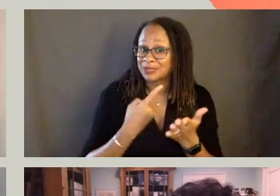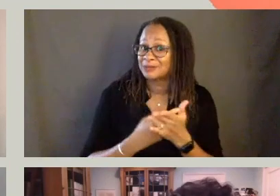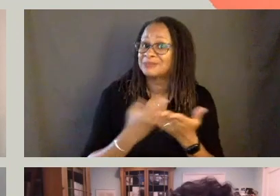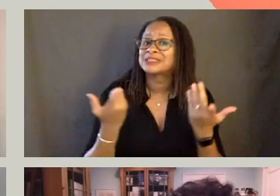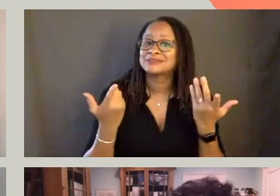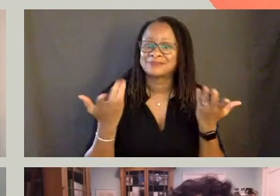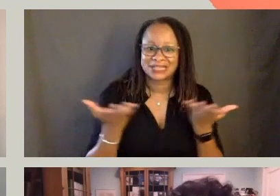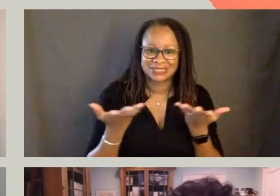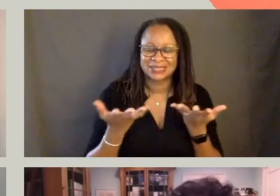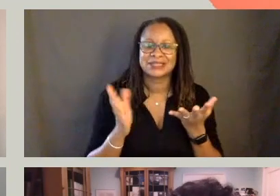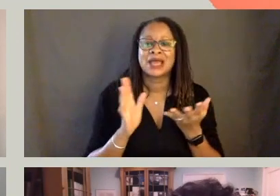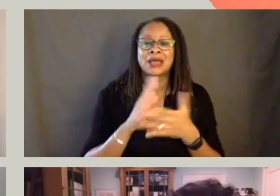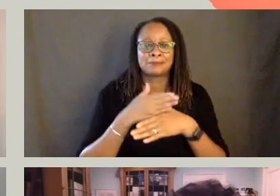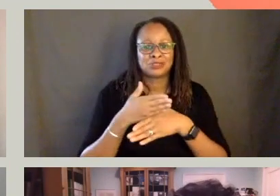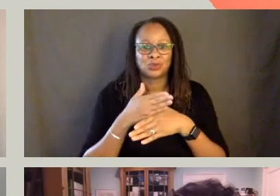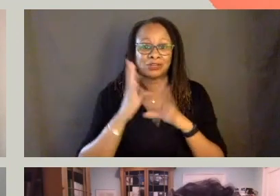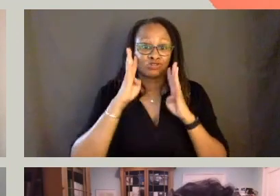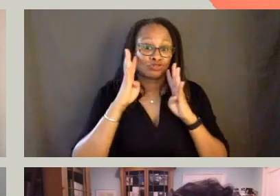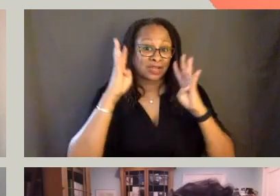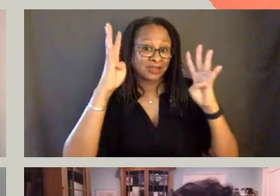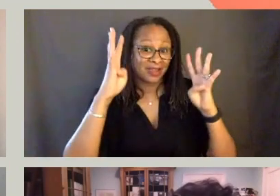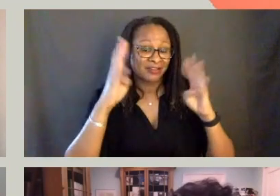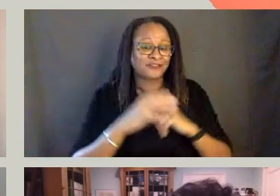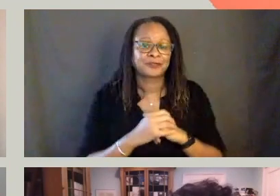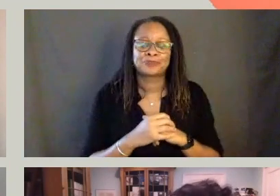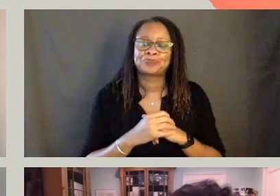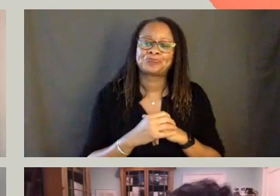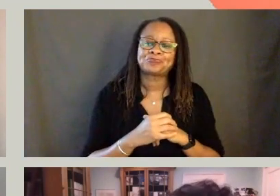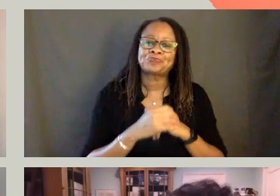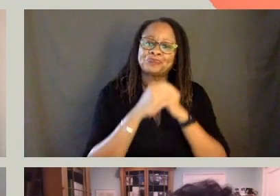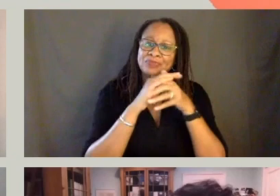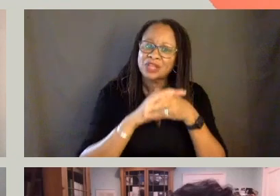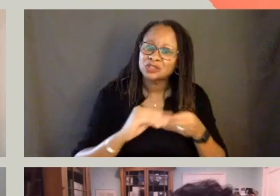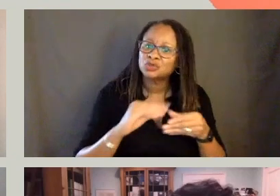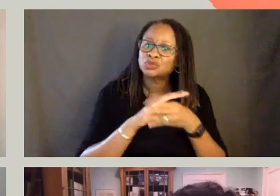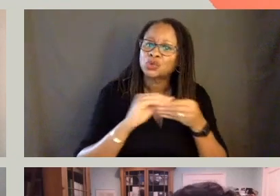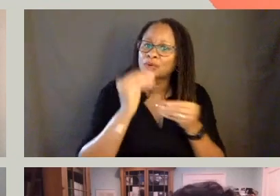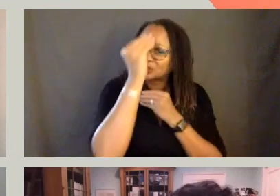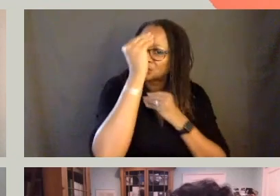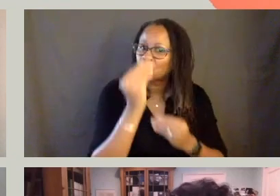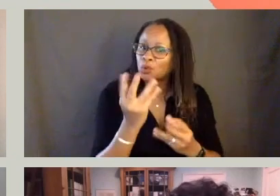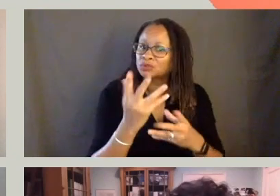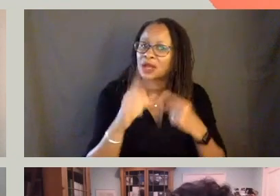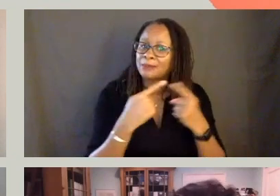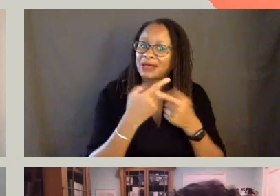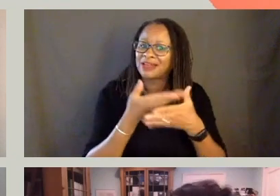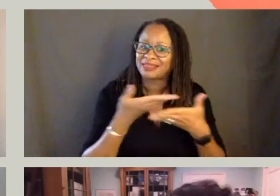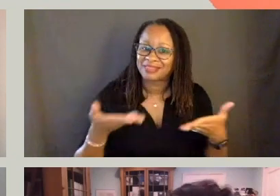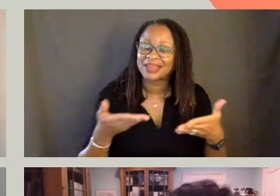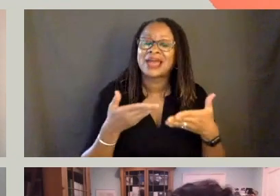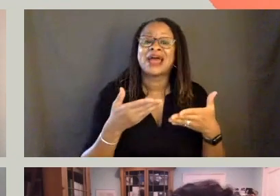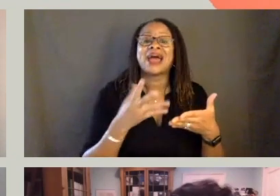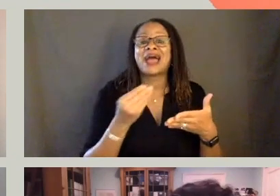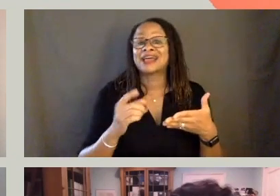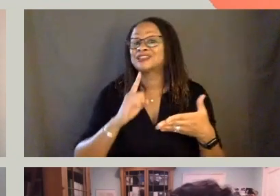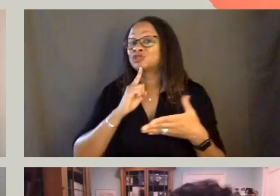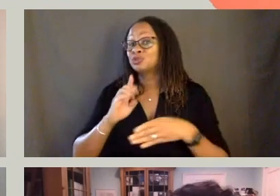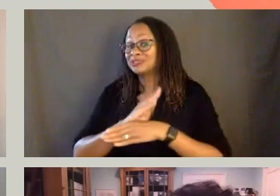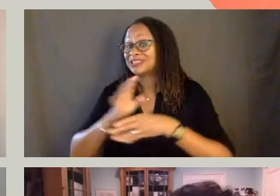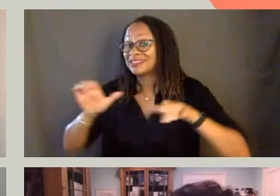between kind of creative, a story told about a thing, and then the actual kind of action agendas